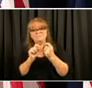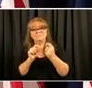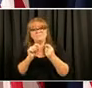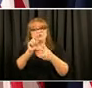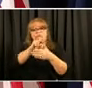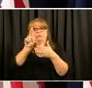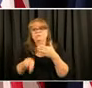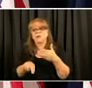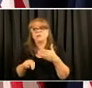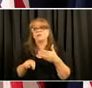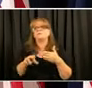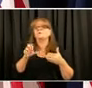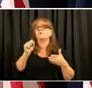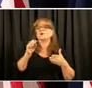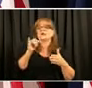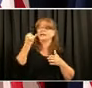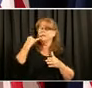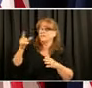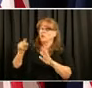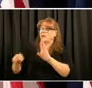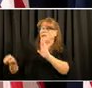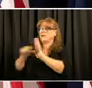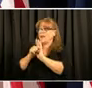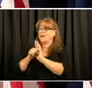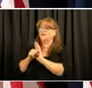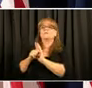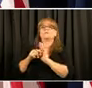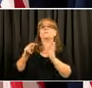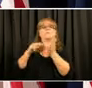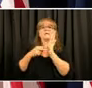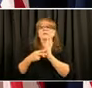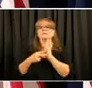tracing or anything else you just have that peace of mind that you at that point in time do not have